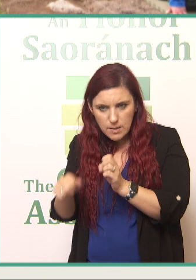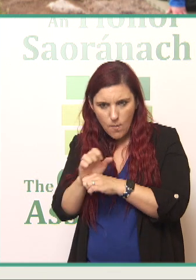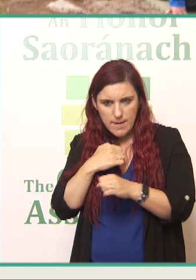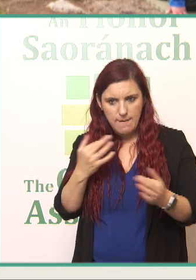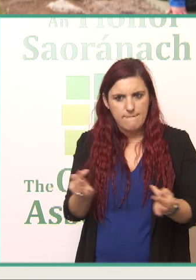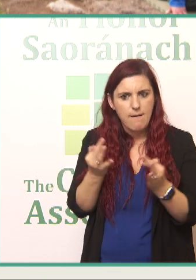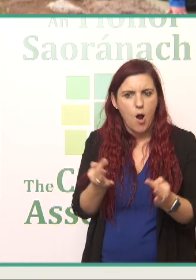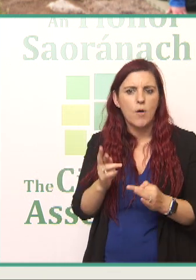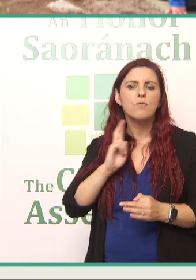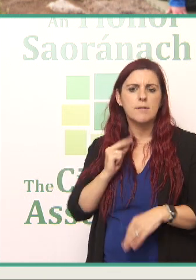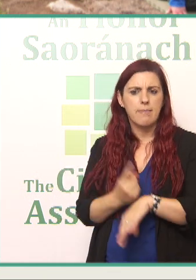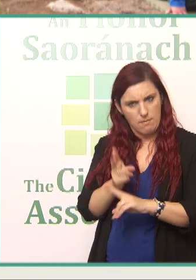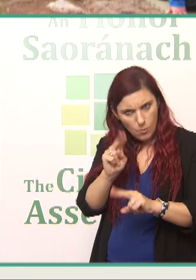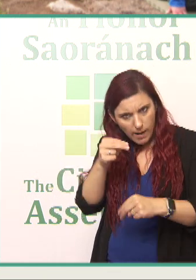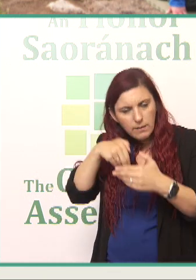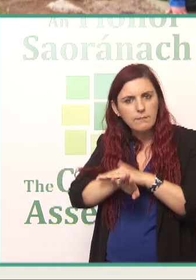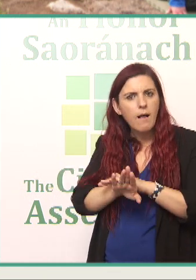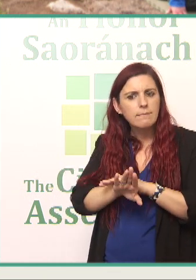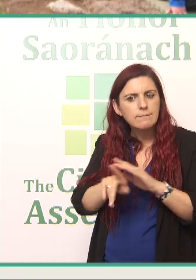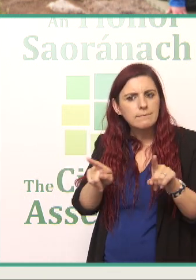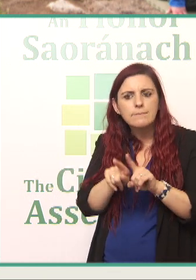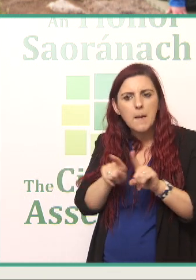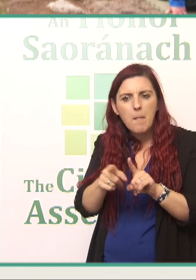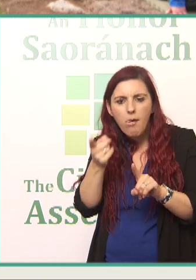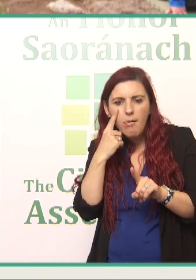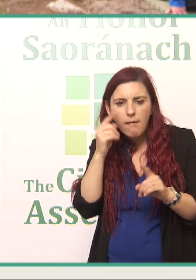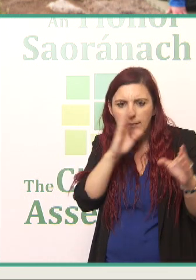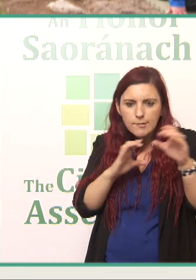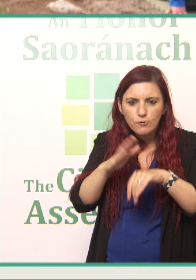the barn you can get your hands dirty and dig into the barn literally and learn about it we